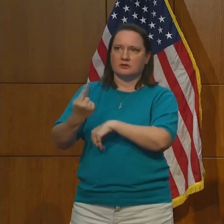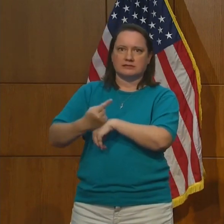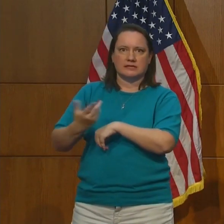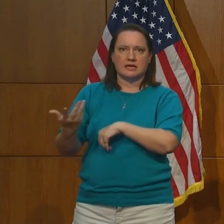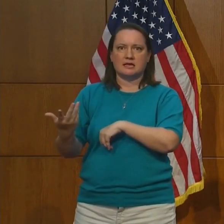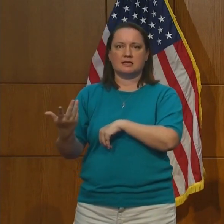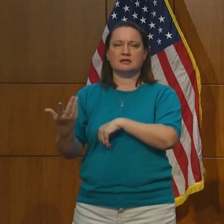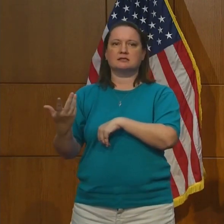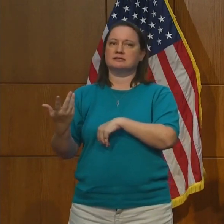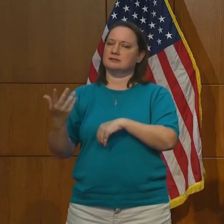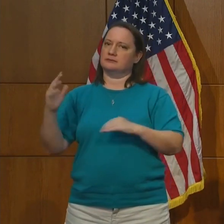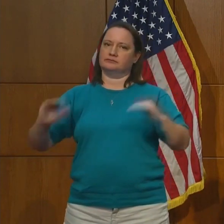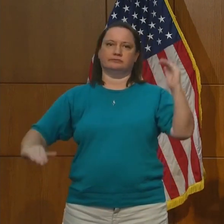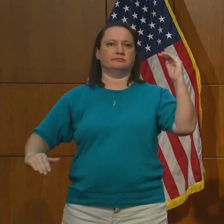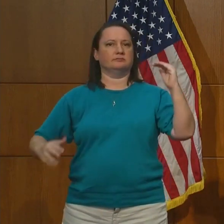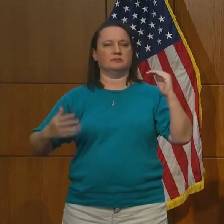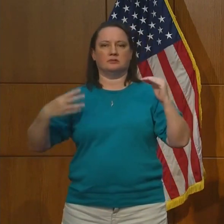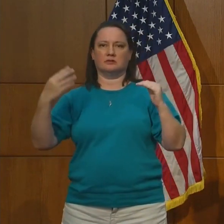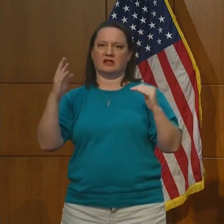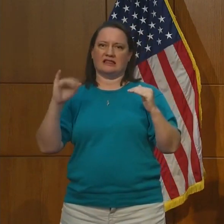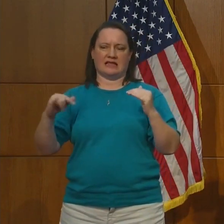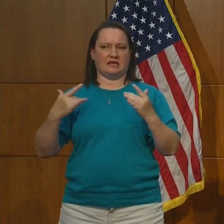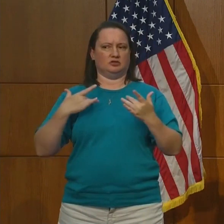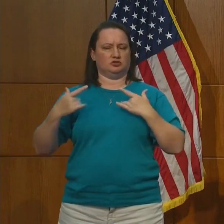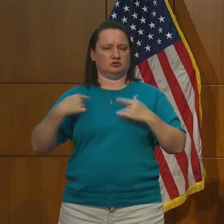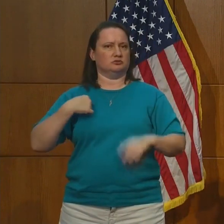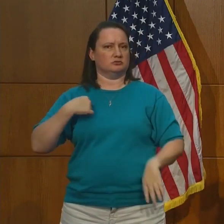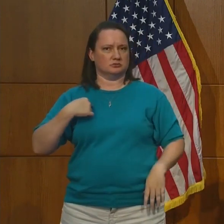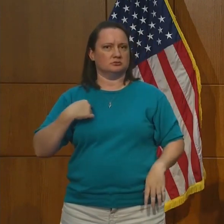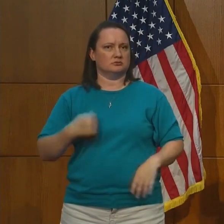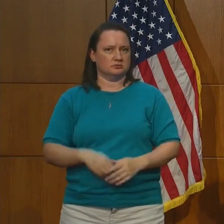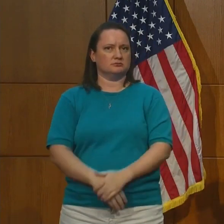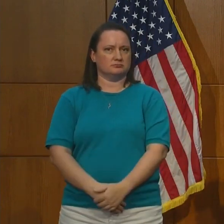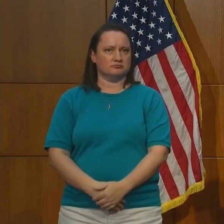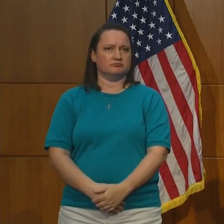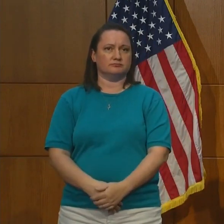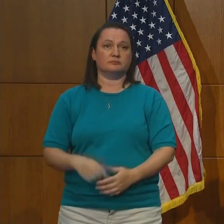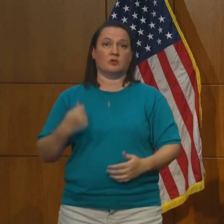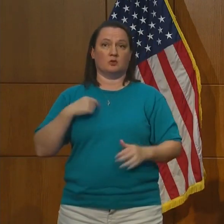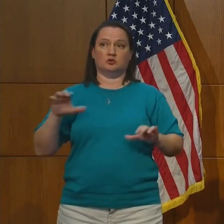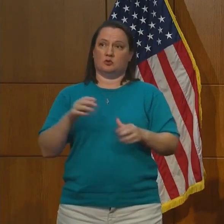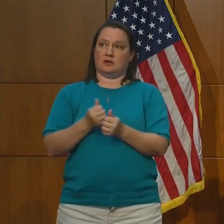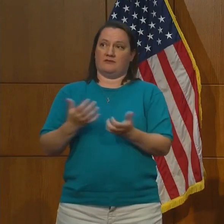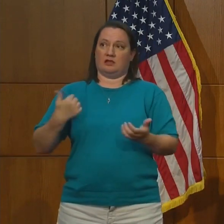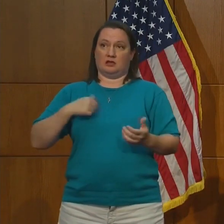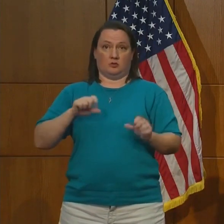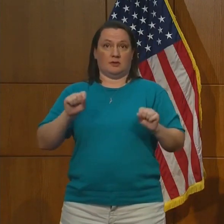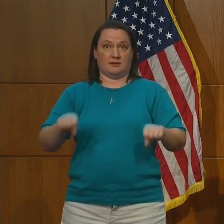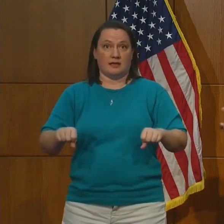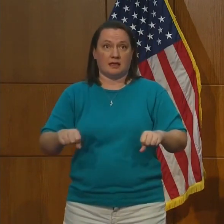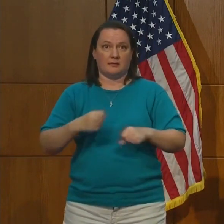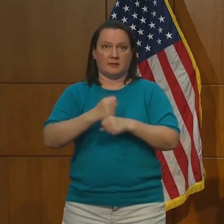THAT. AND OTHER INDIVIDUALS GOING TO SEE THE PROVIDER AND HAVING TO WAIT TEN TO FOURTEEN